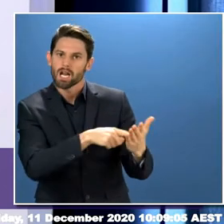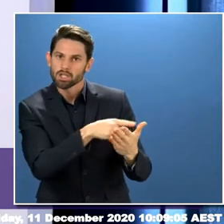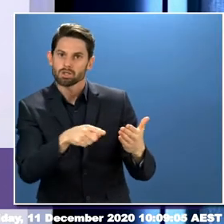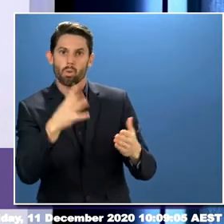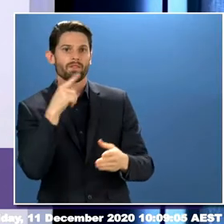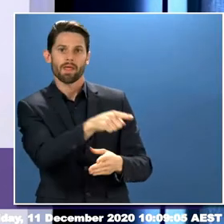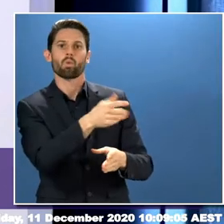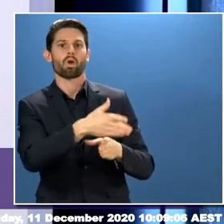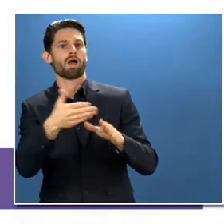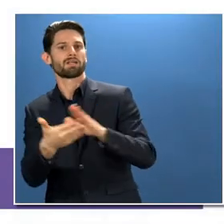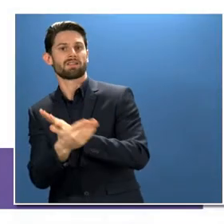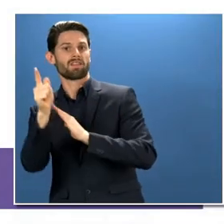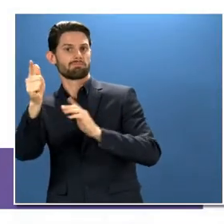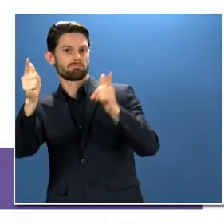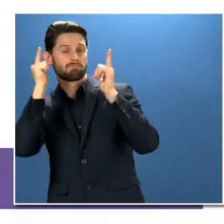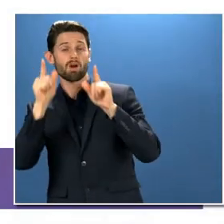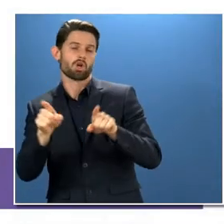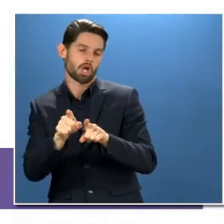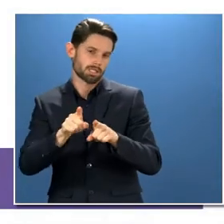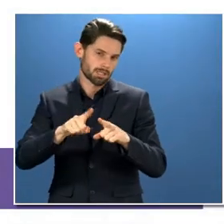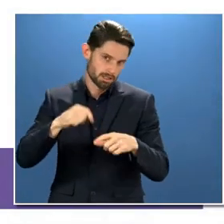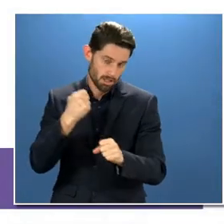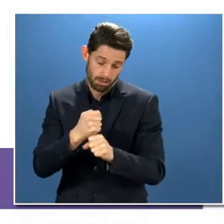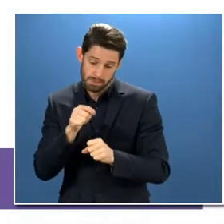And that includes such things as particular terms and